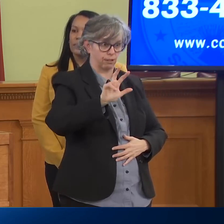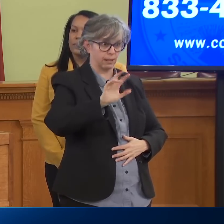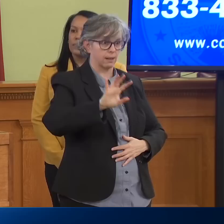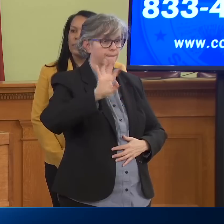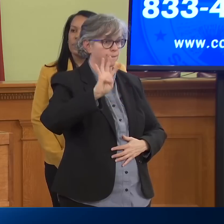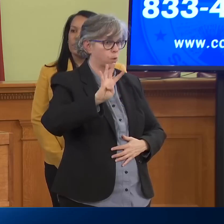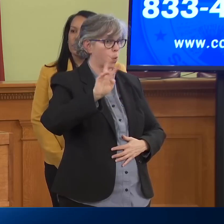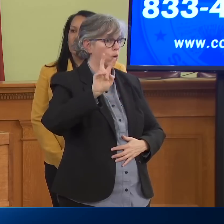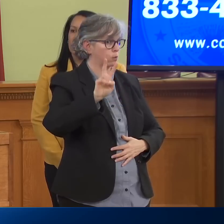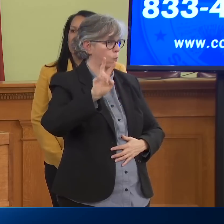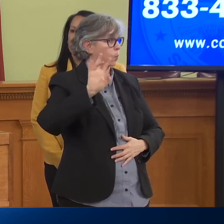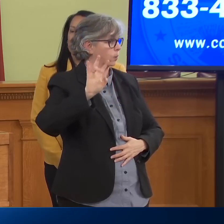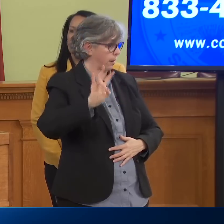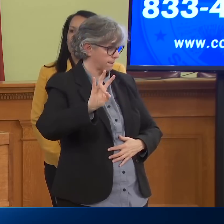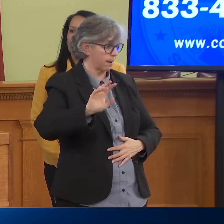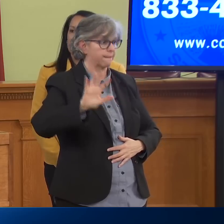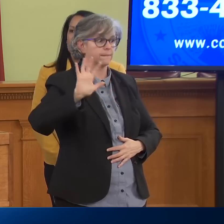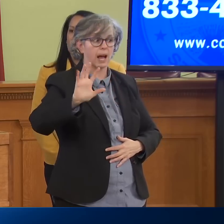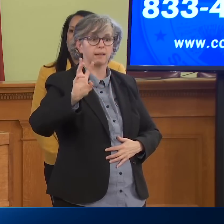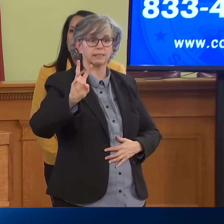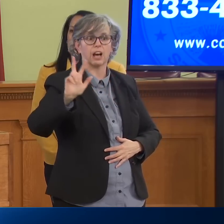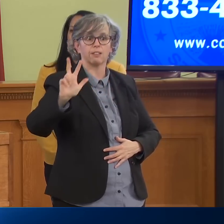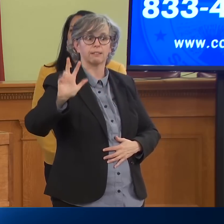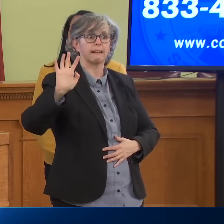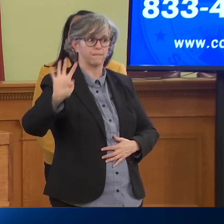CALL THE OGH HOTLINE SET UP AND